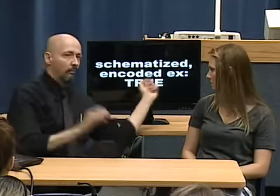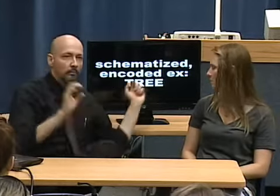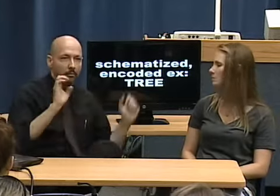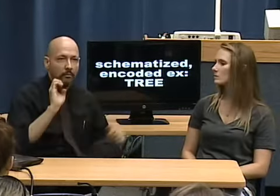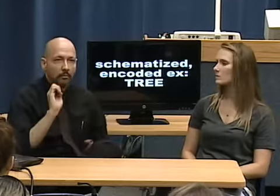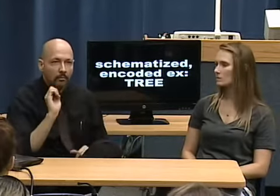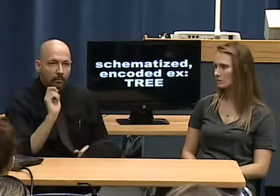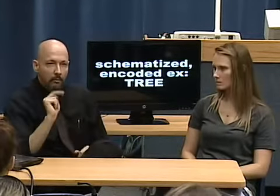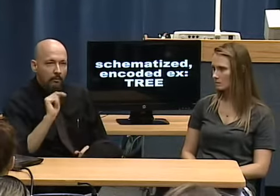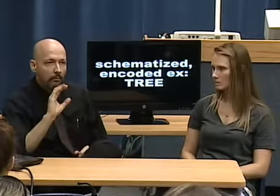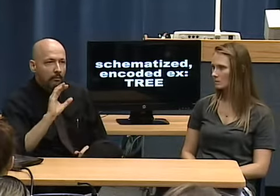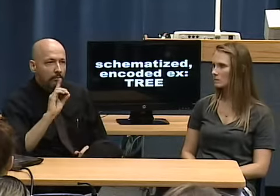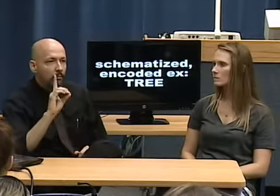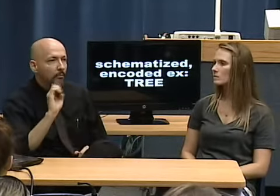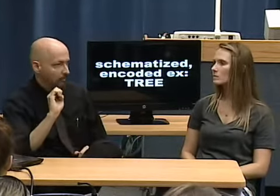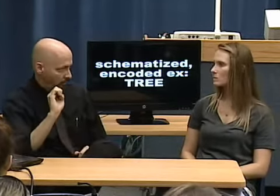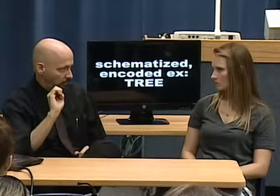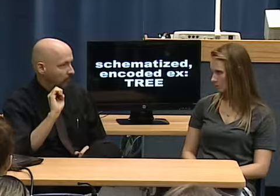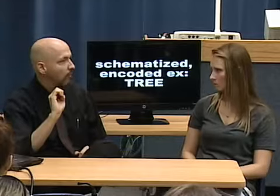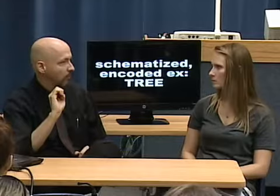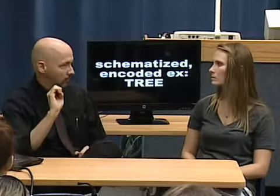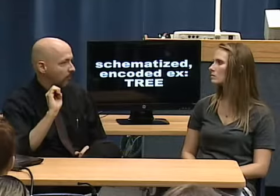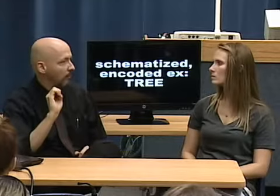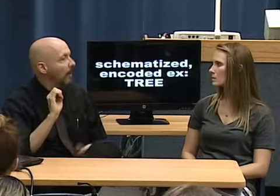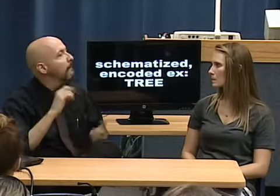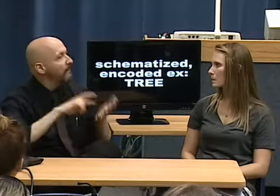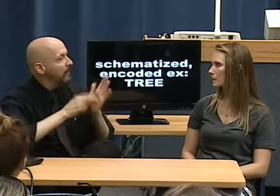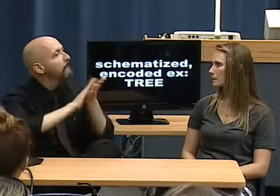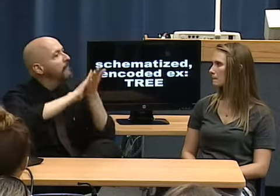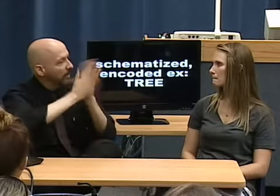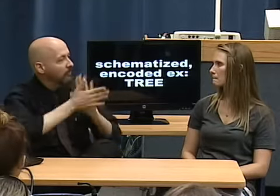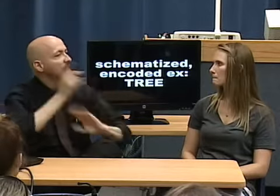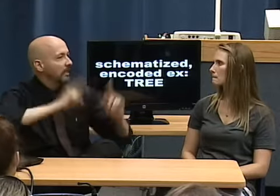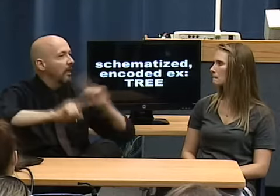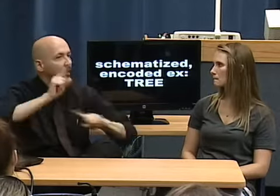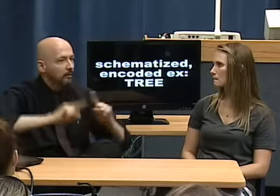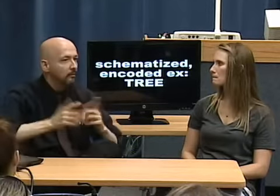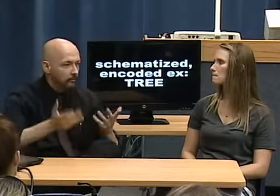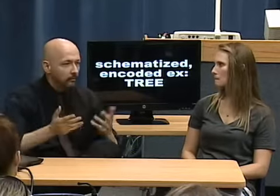E-N-C-O-D-E That means it has become a sign.